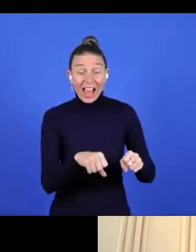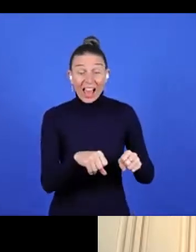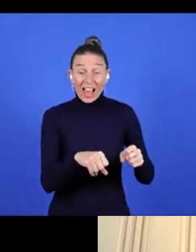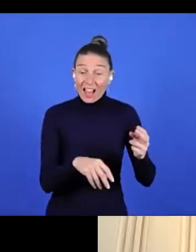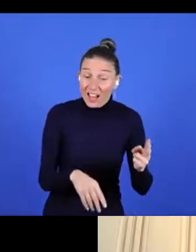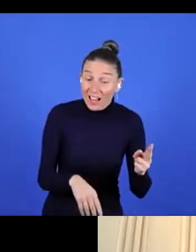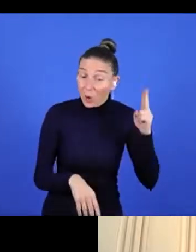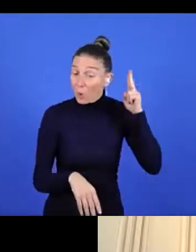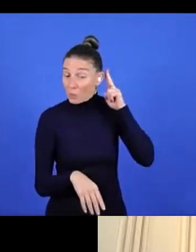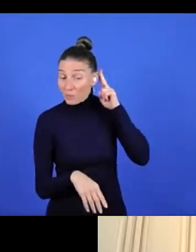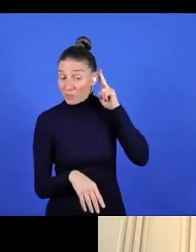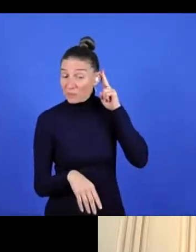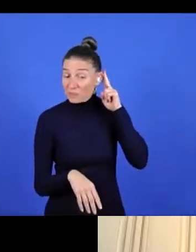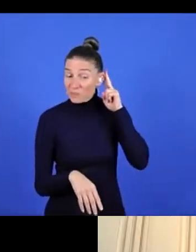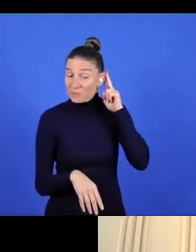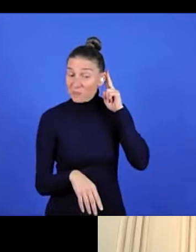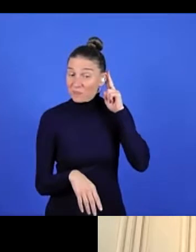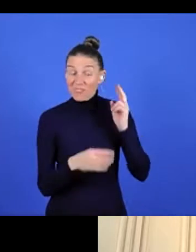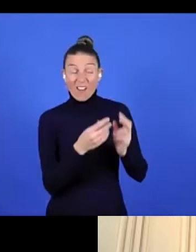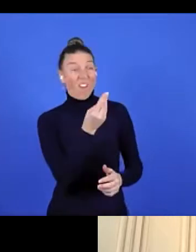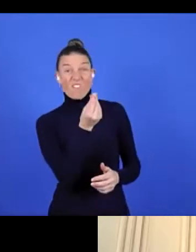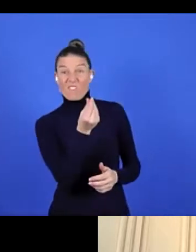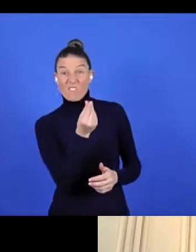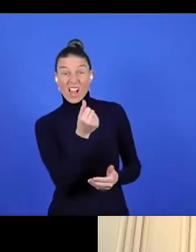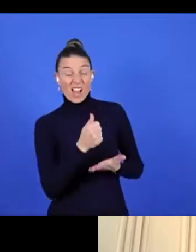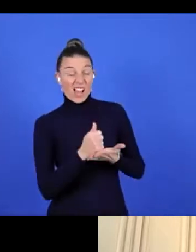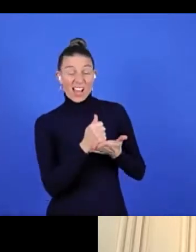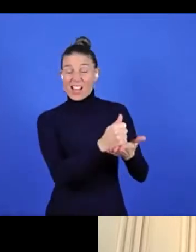for cochlear implant people